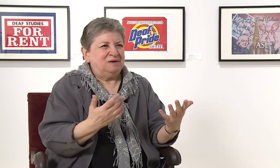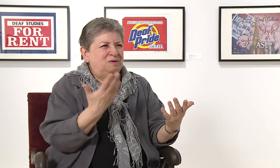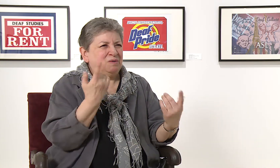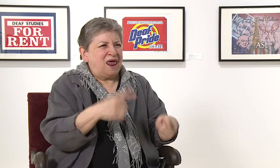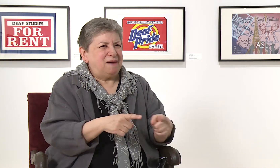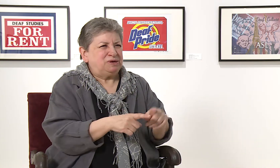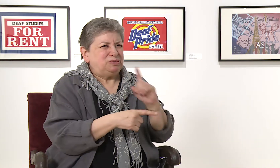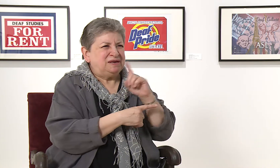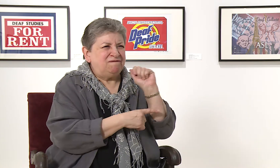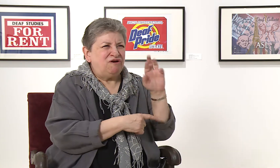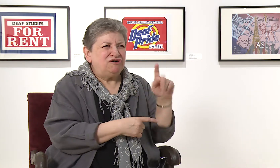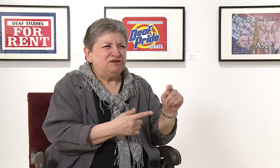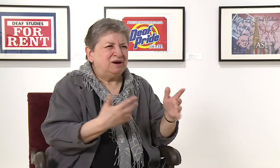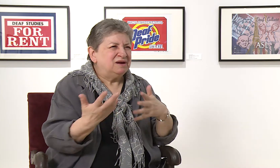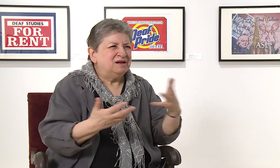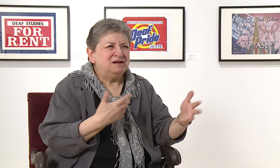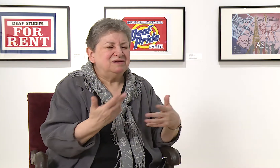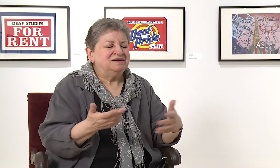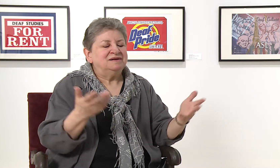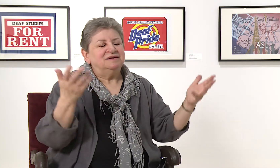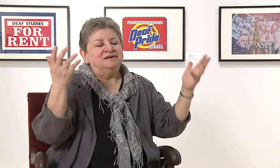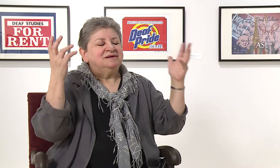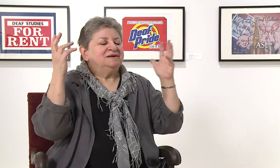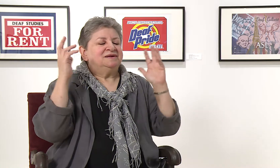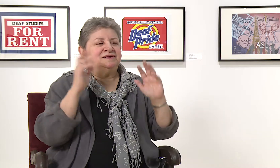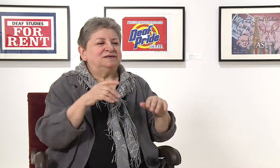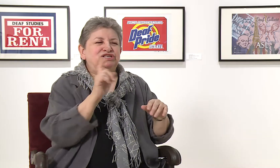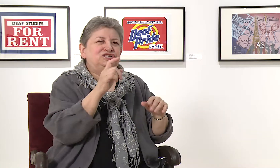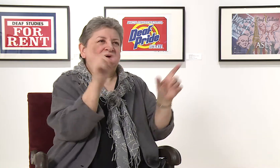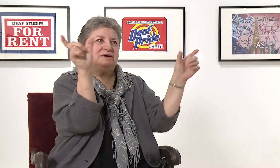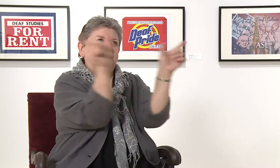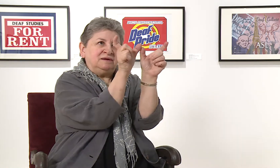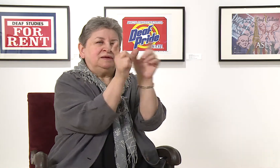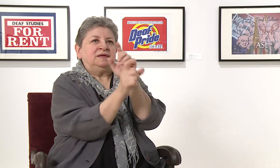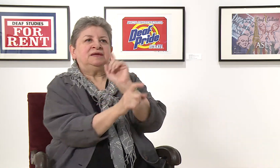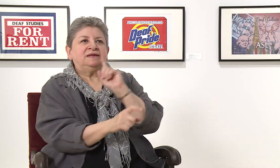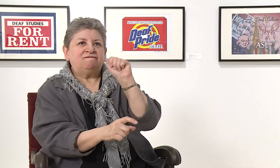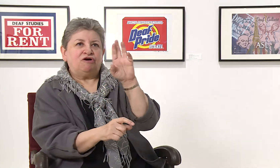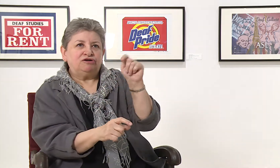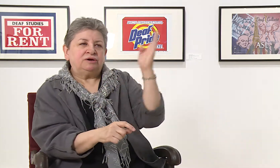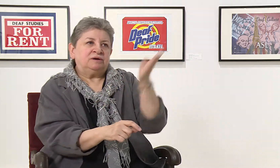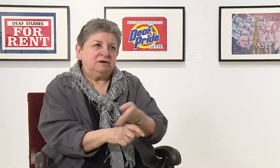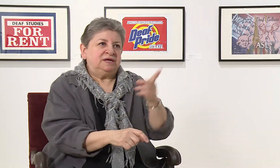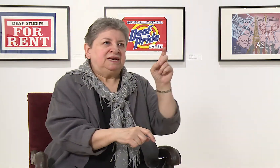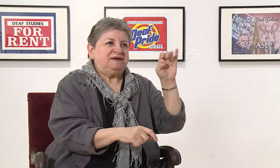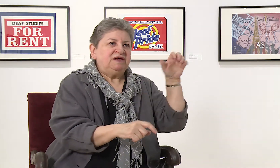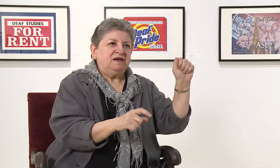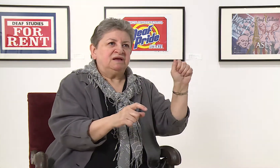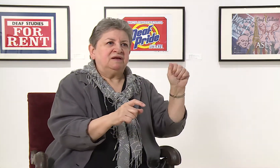What happened to the title "Deaf Art"? I thought it should be Deaf Art/De'VIA...